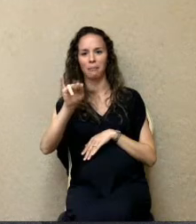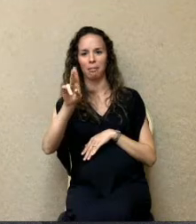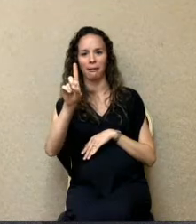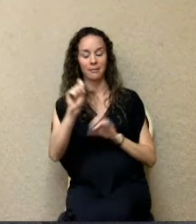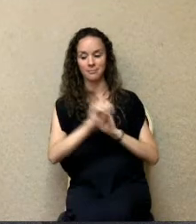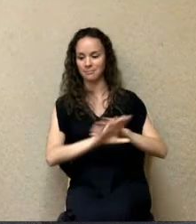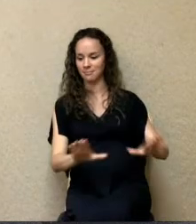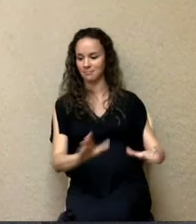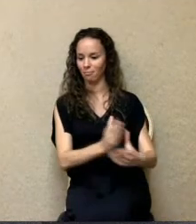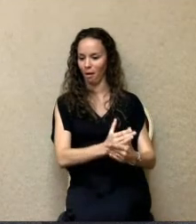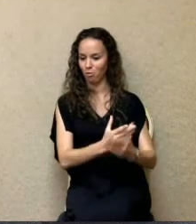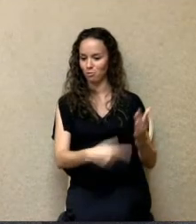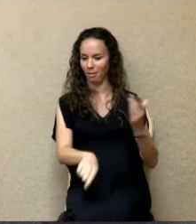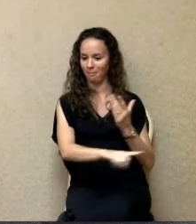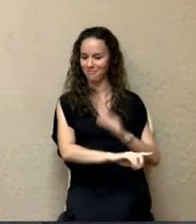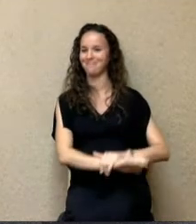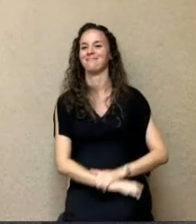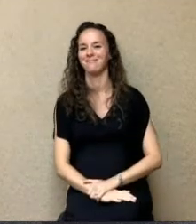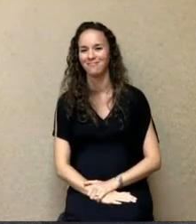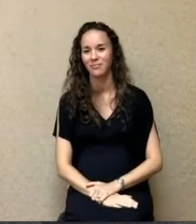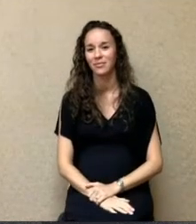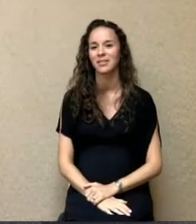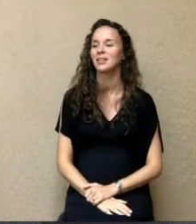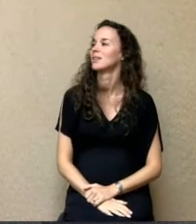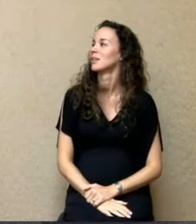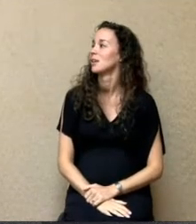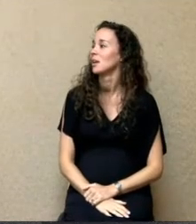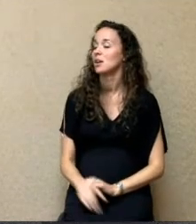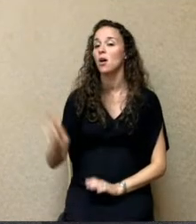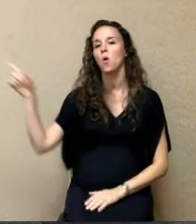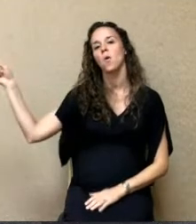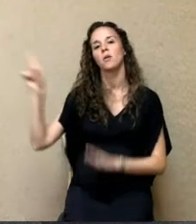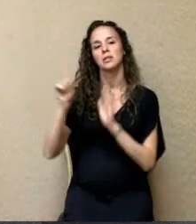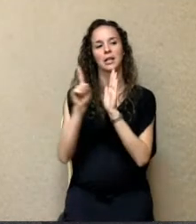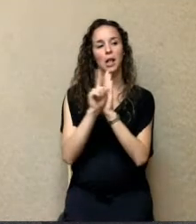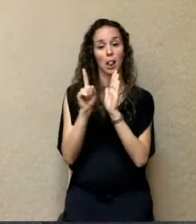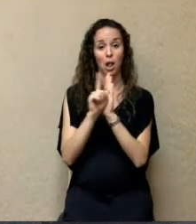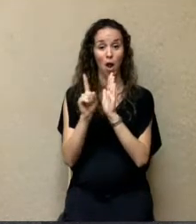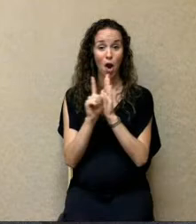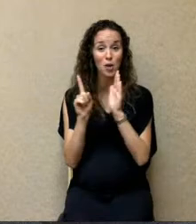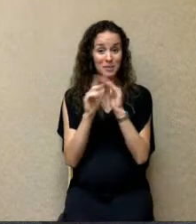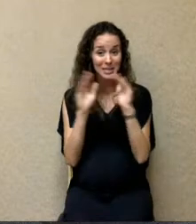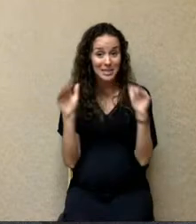So, this is like the alarm system that kind of gives